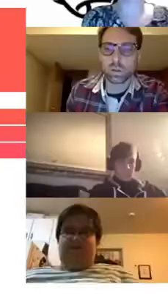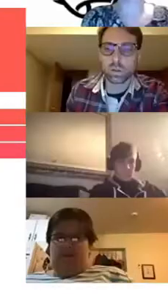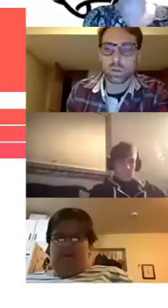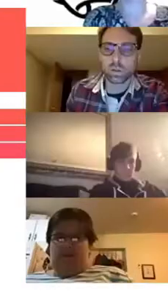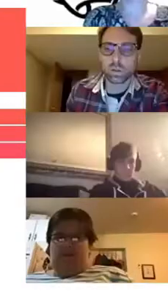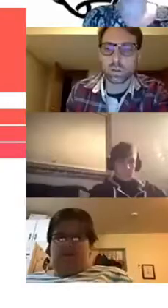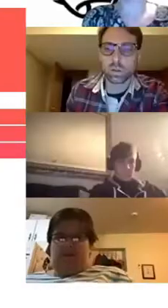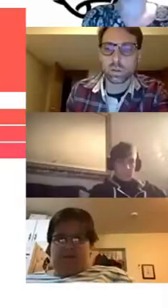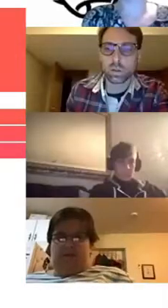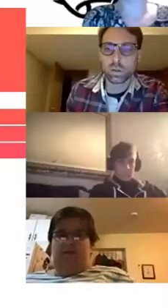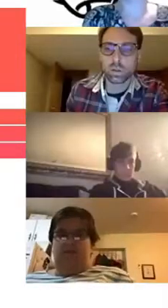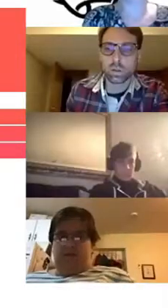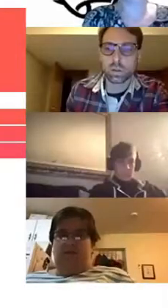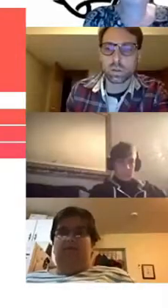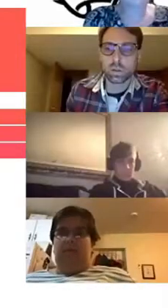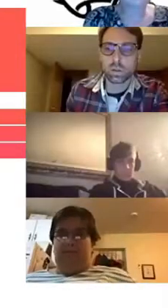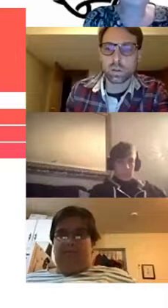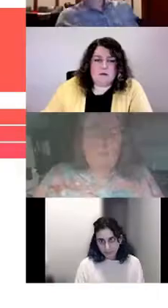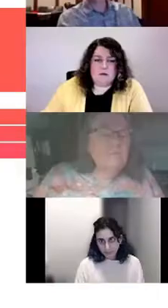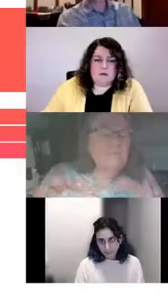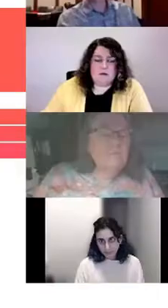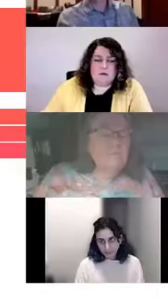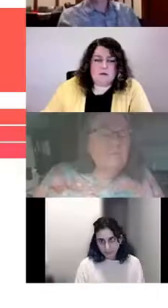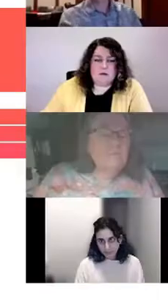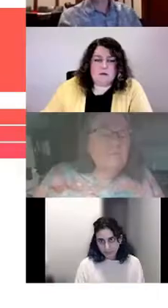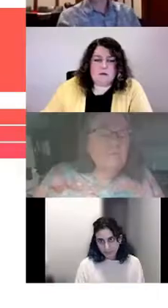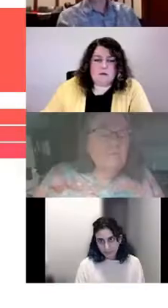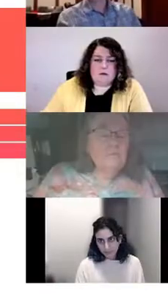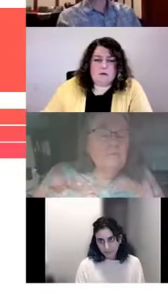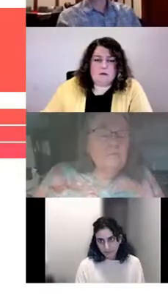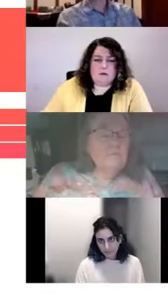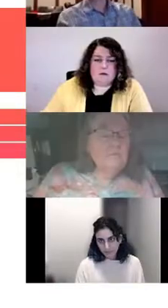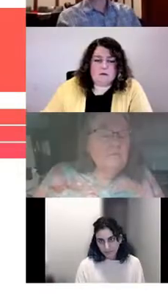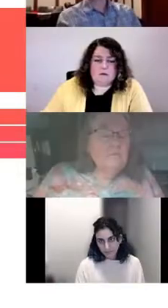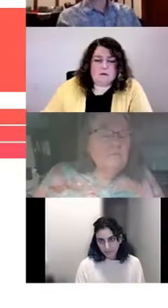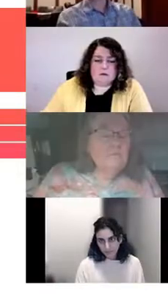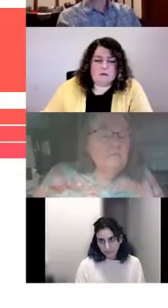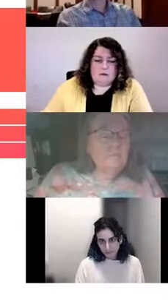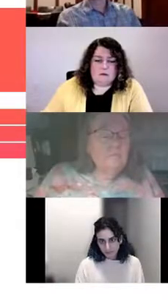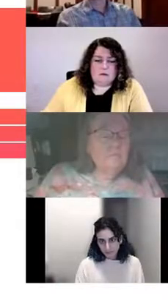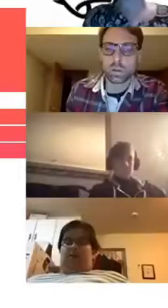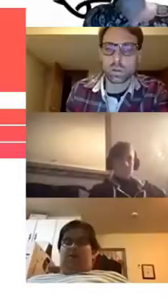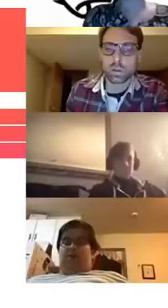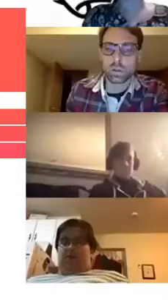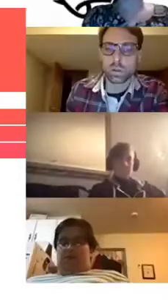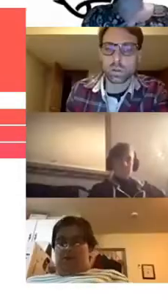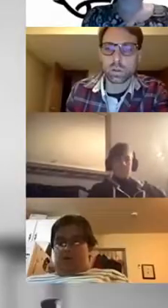there's a lot of different disabilities it's a very broad community next slide